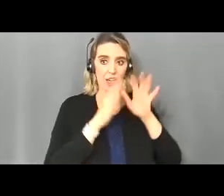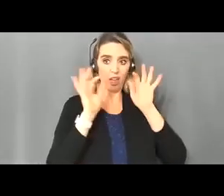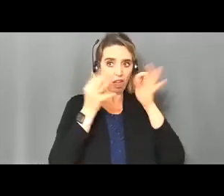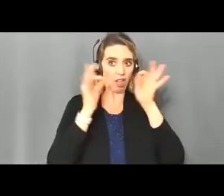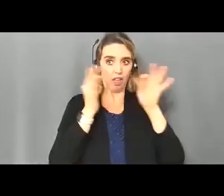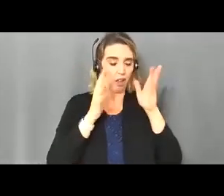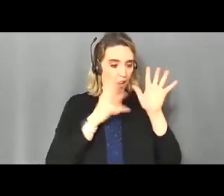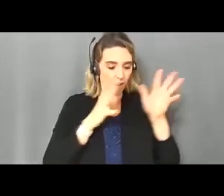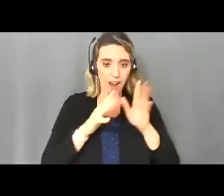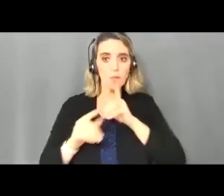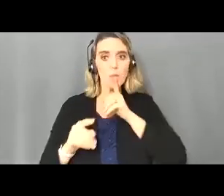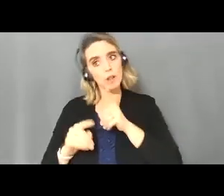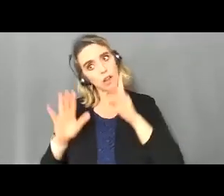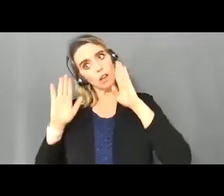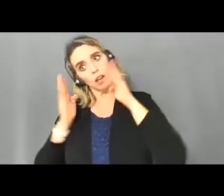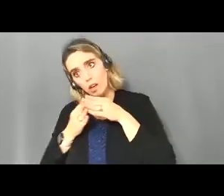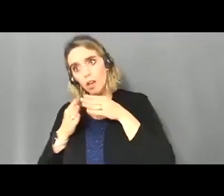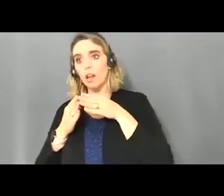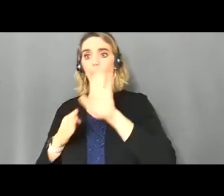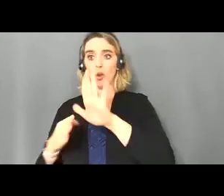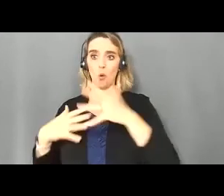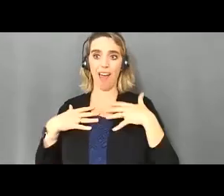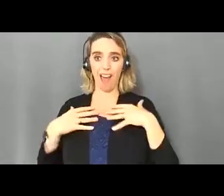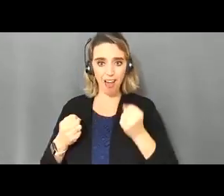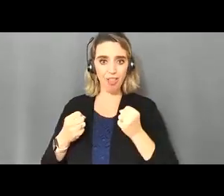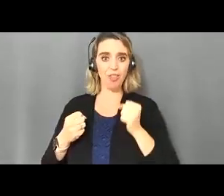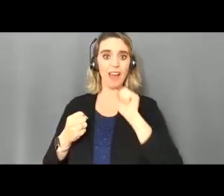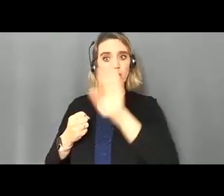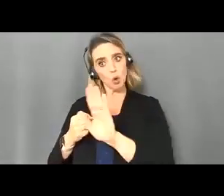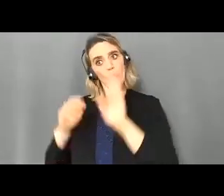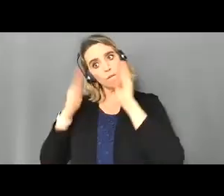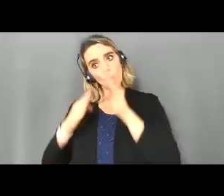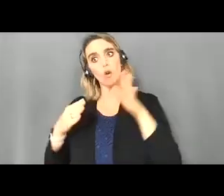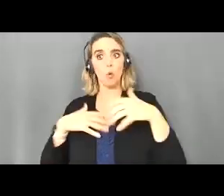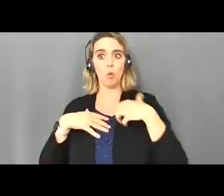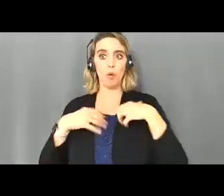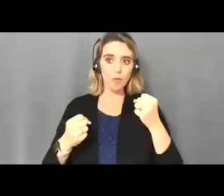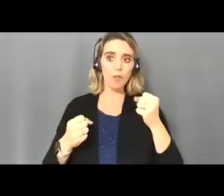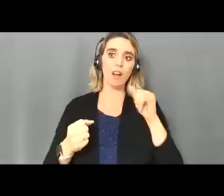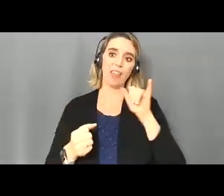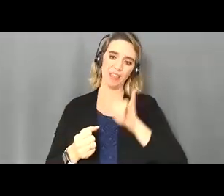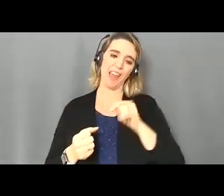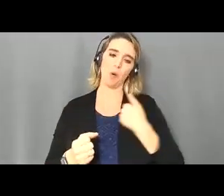of truly engaging in your healthcare situation, we do our best to alleviate that